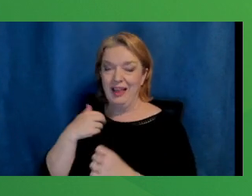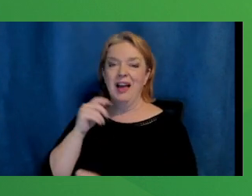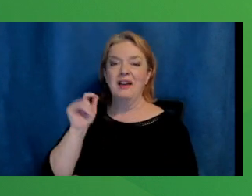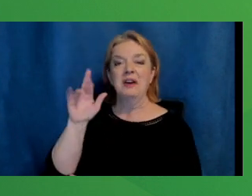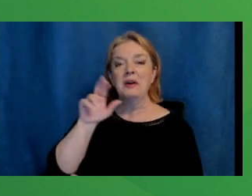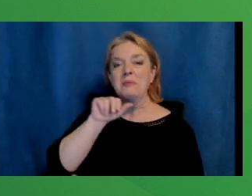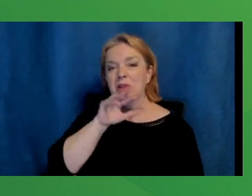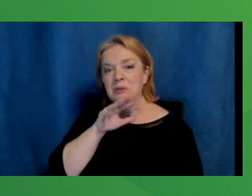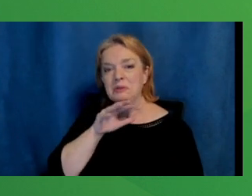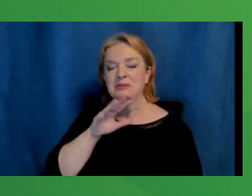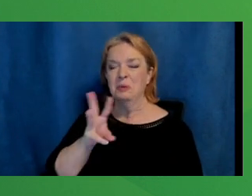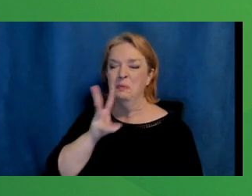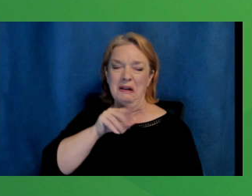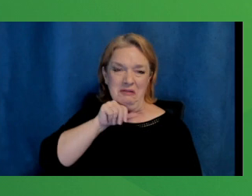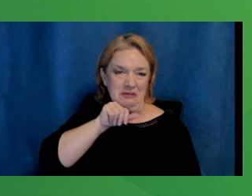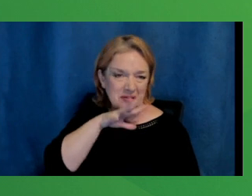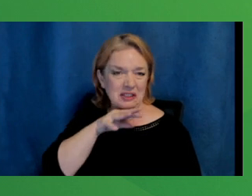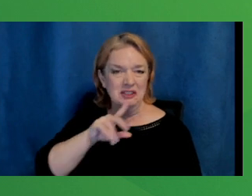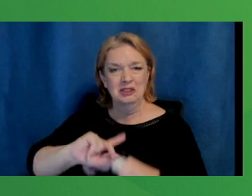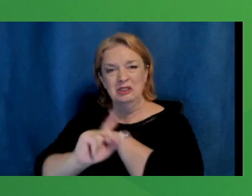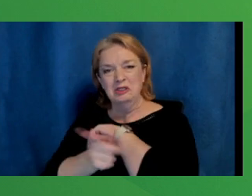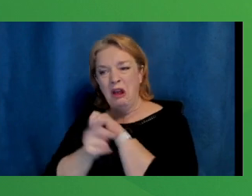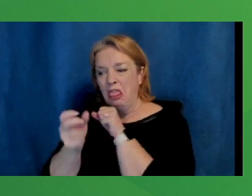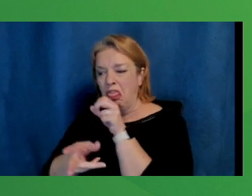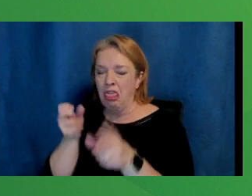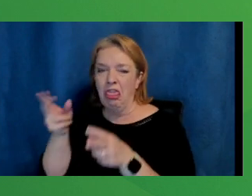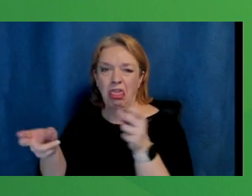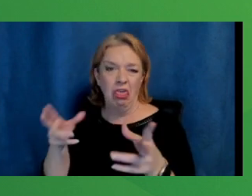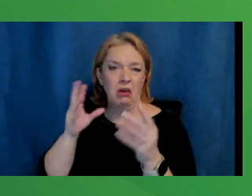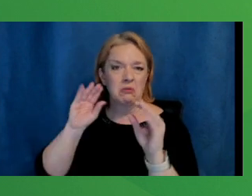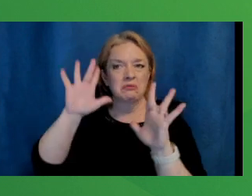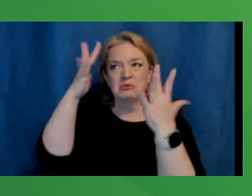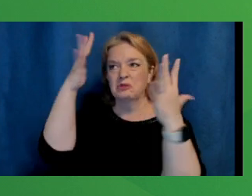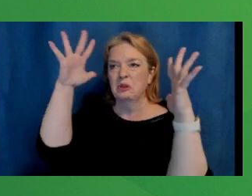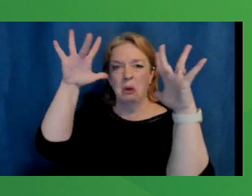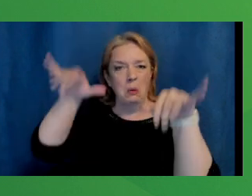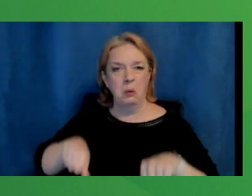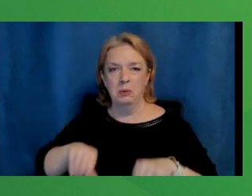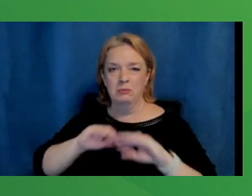trash pollution, and no trees. So, you may see air pollution a lot in these tasks that I'll be